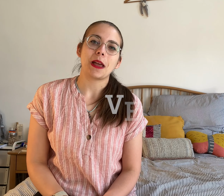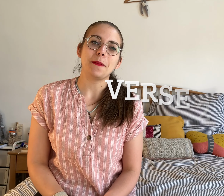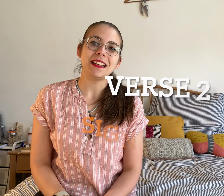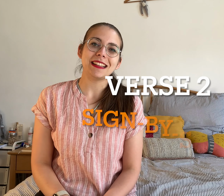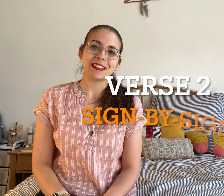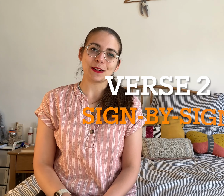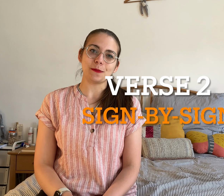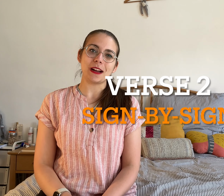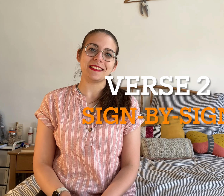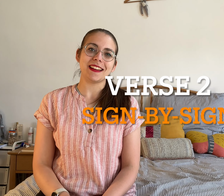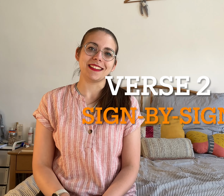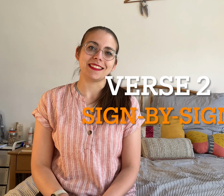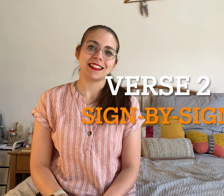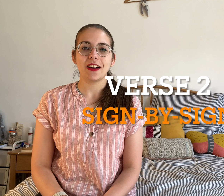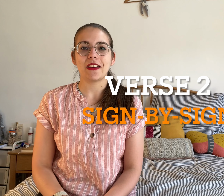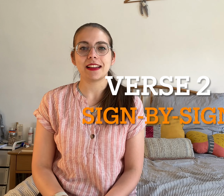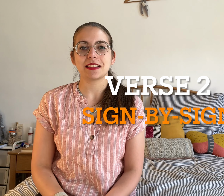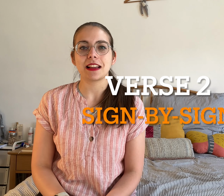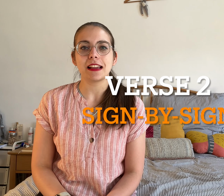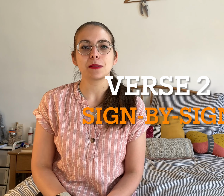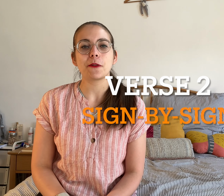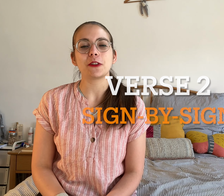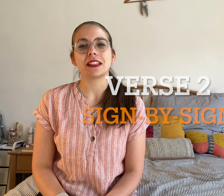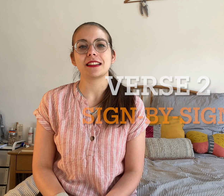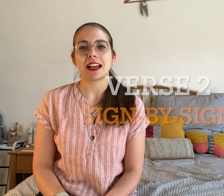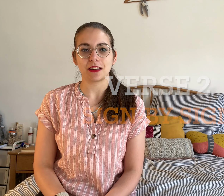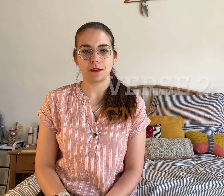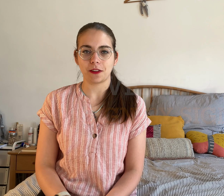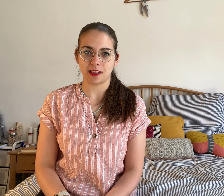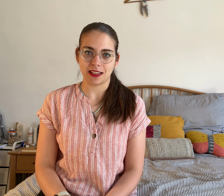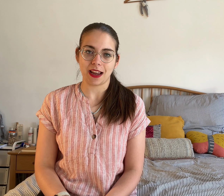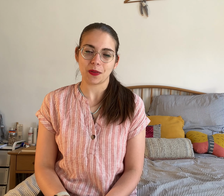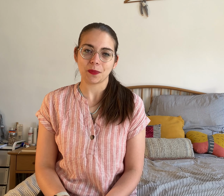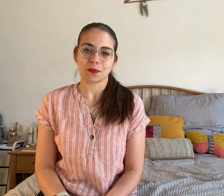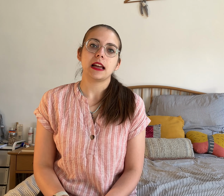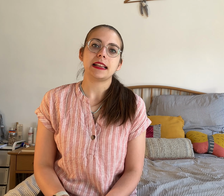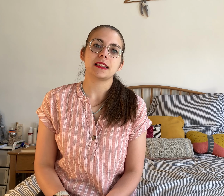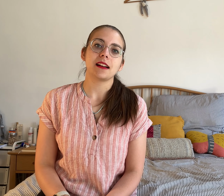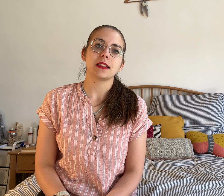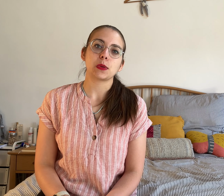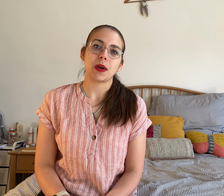Amazing job, well done! All right, so let's move onto the second verse now. It starts with